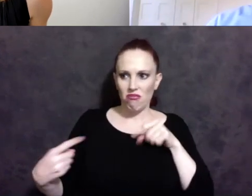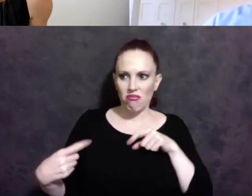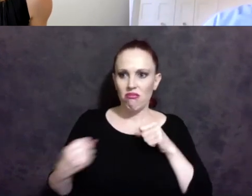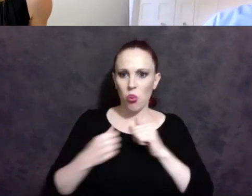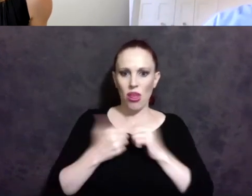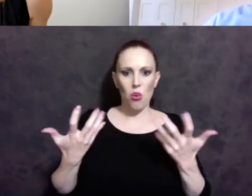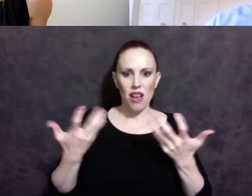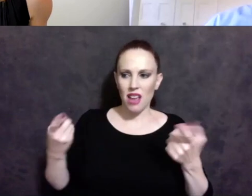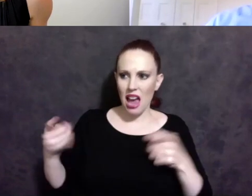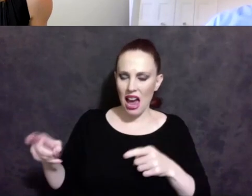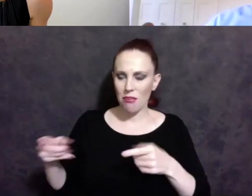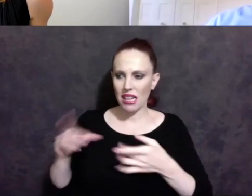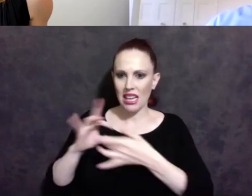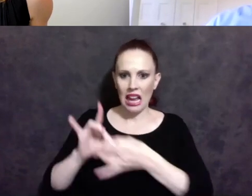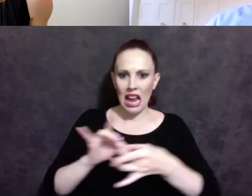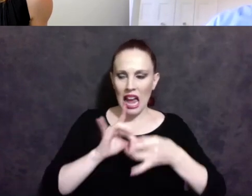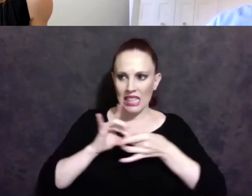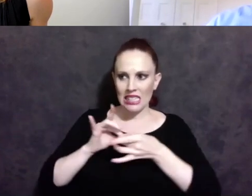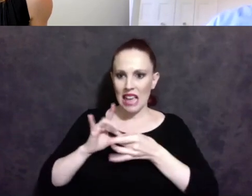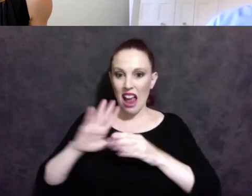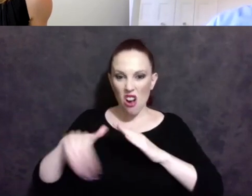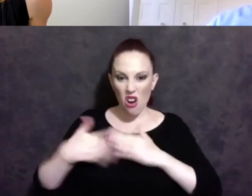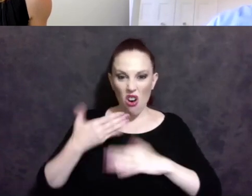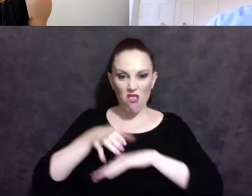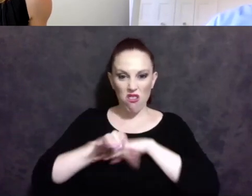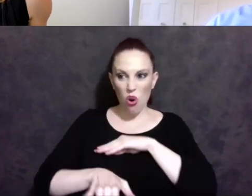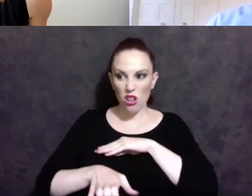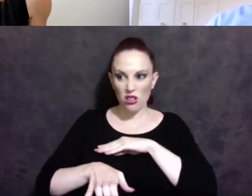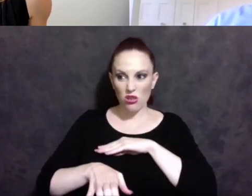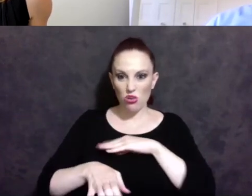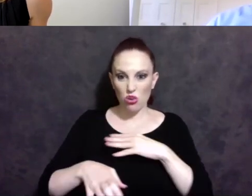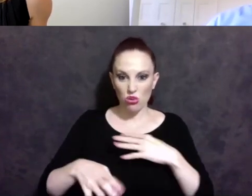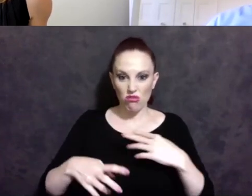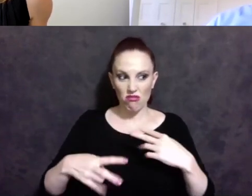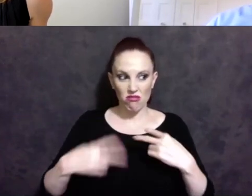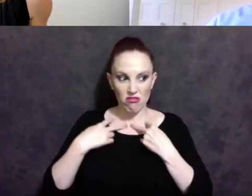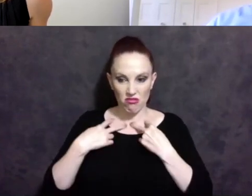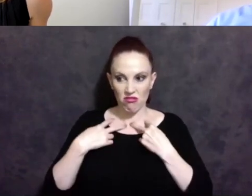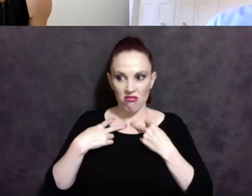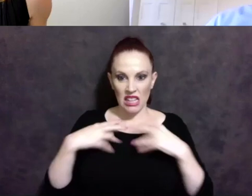are all kind of forced to sit with our discomfort, and as you sit with your discomfort, without